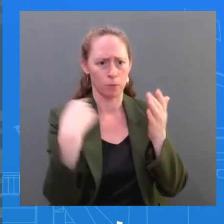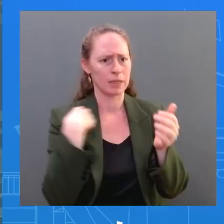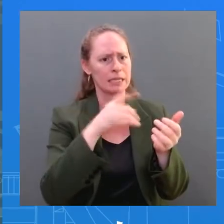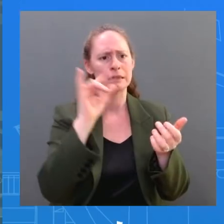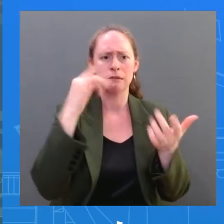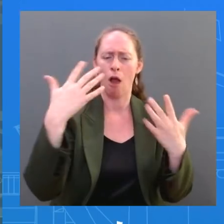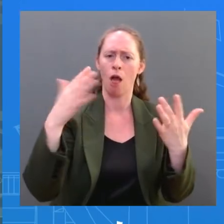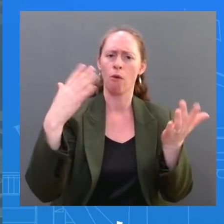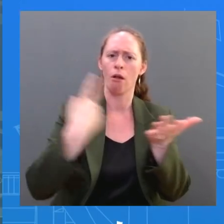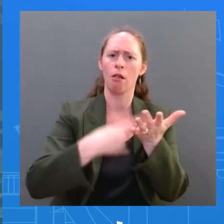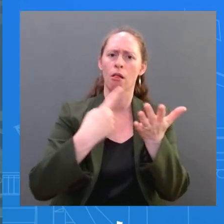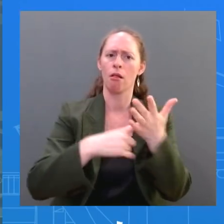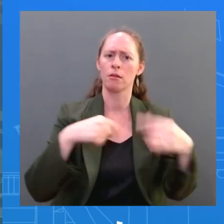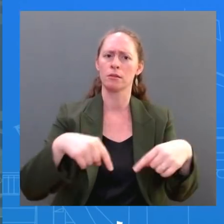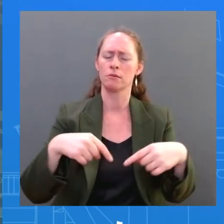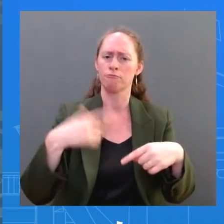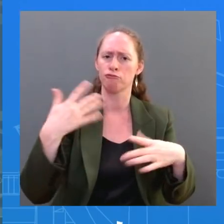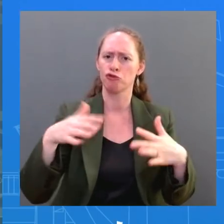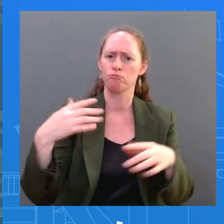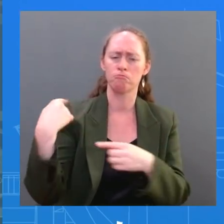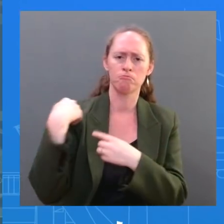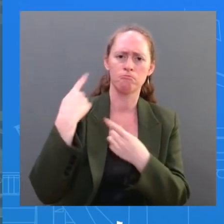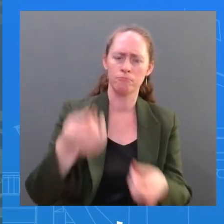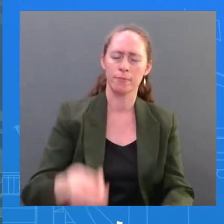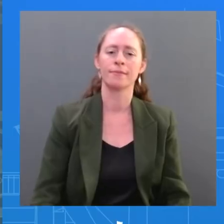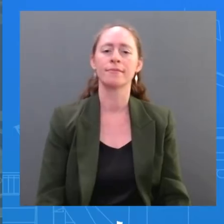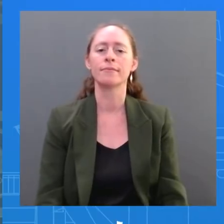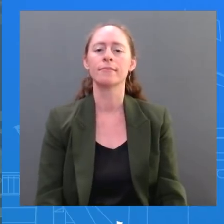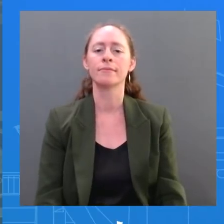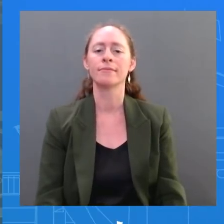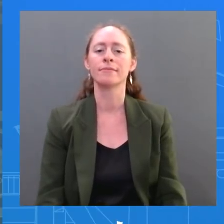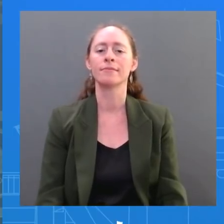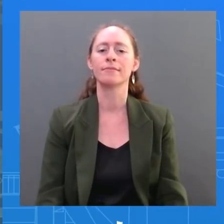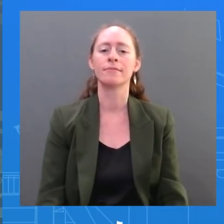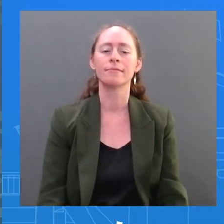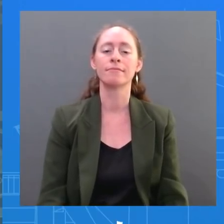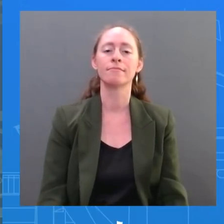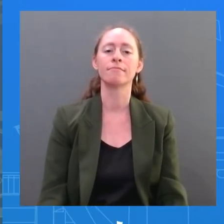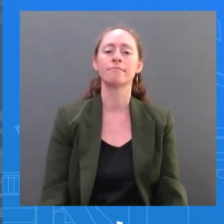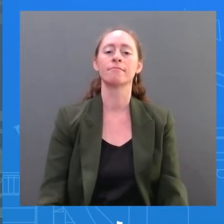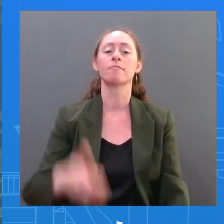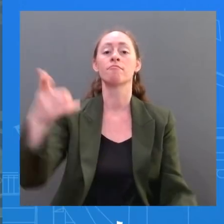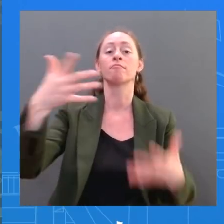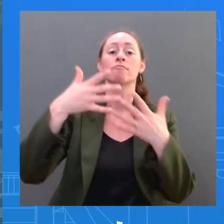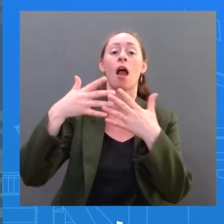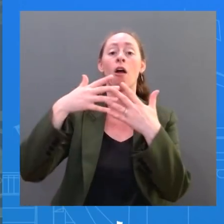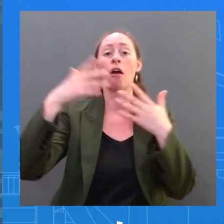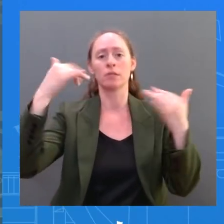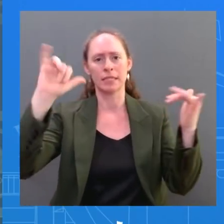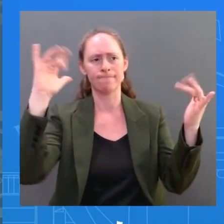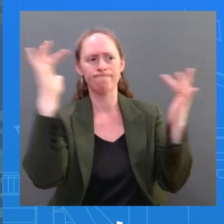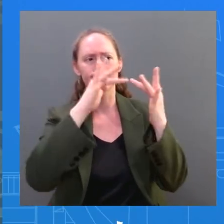in touch with Abu Akleh family. And we hear their concerns. We feel their pain.